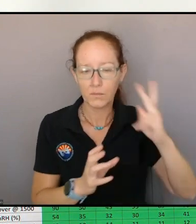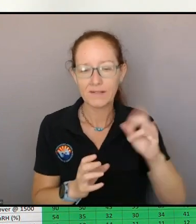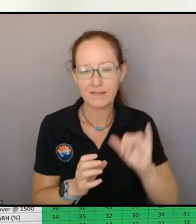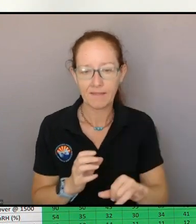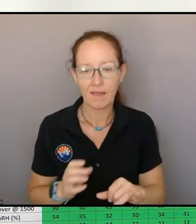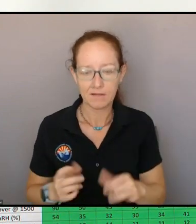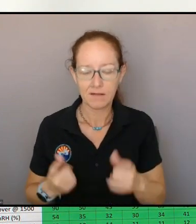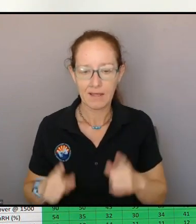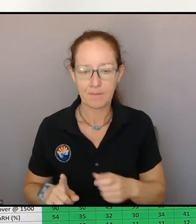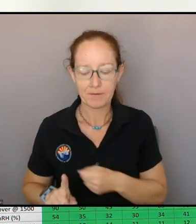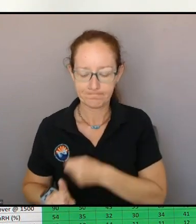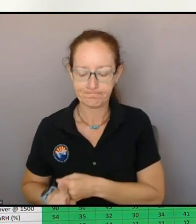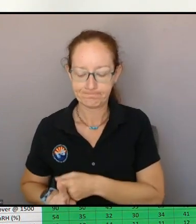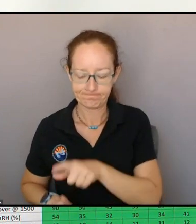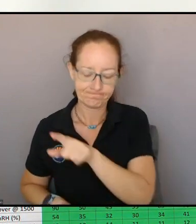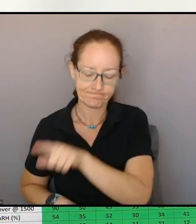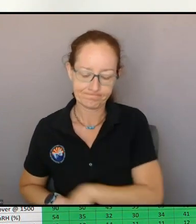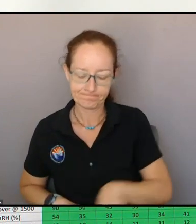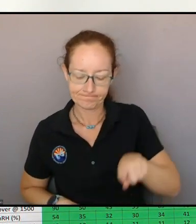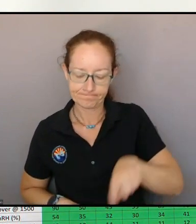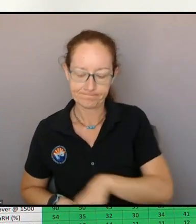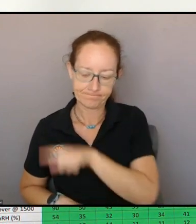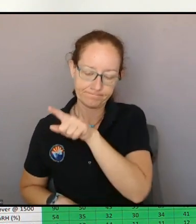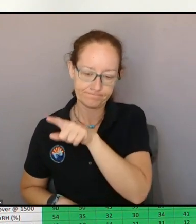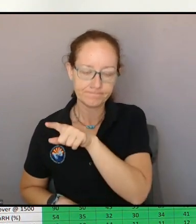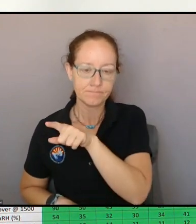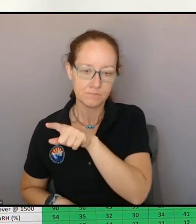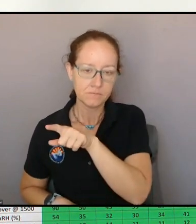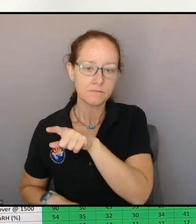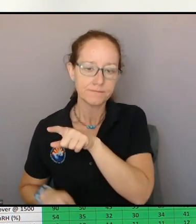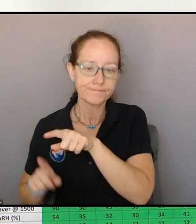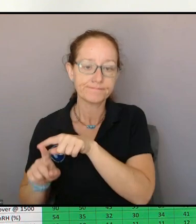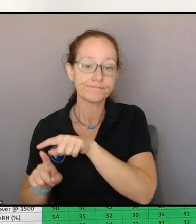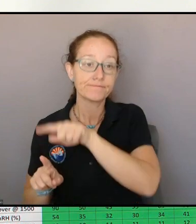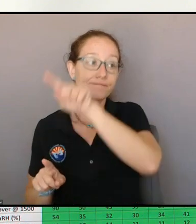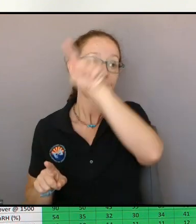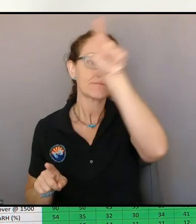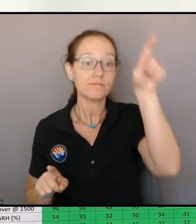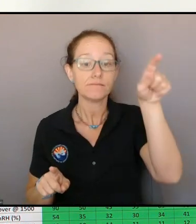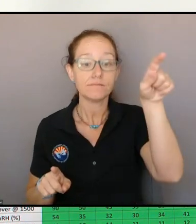southwestern edge of the fire. And then as we go downslope, so